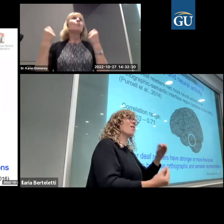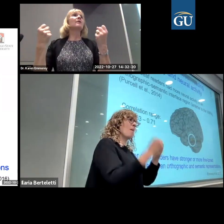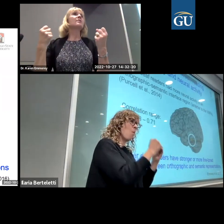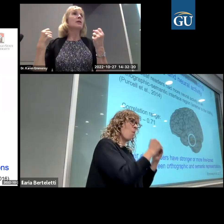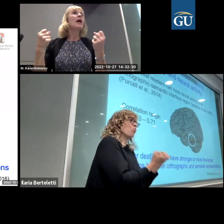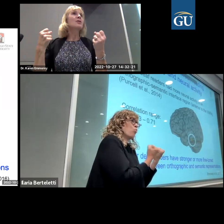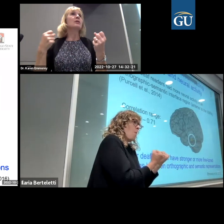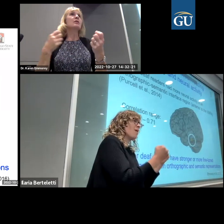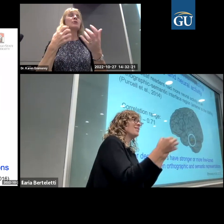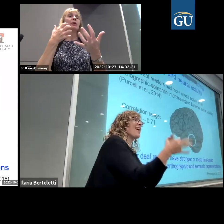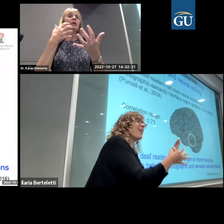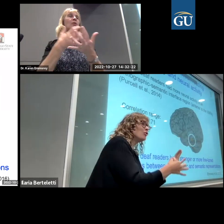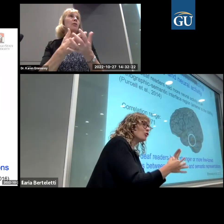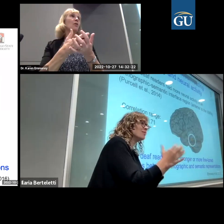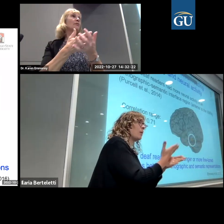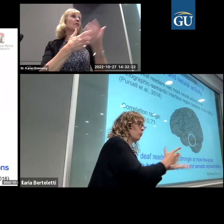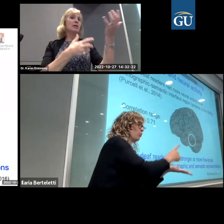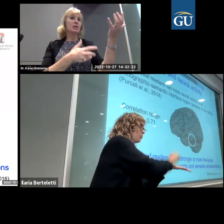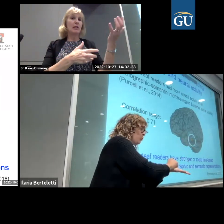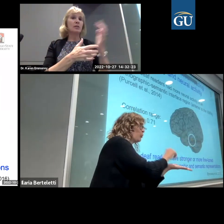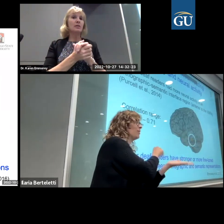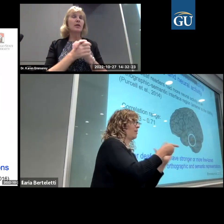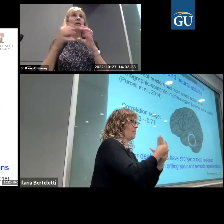The other region we found, was actually in the right hemisphere.